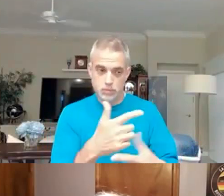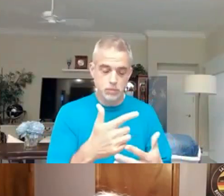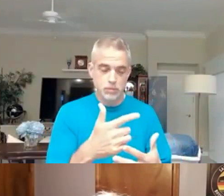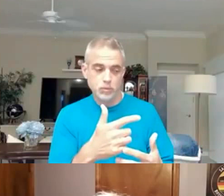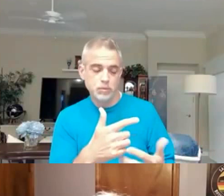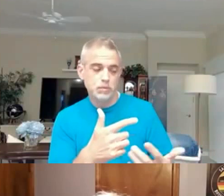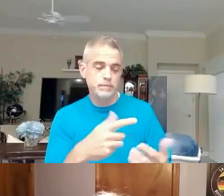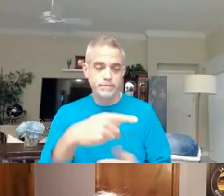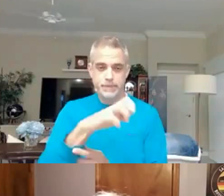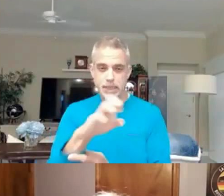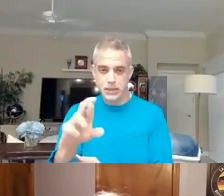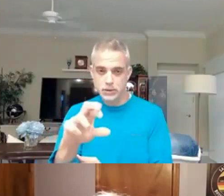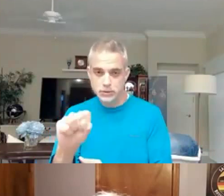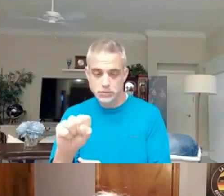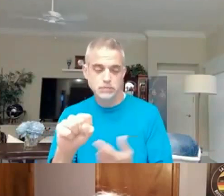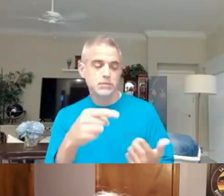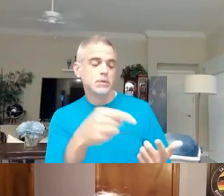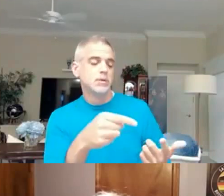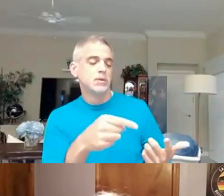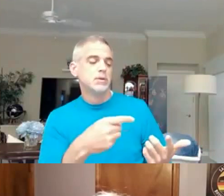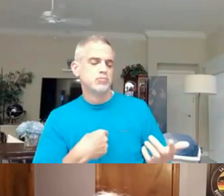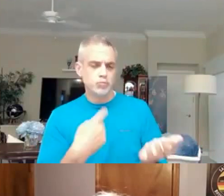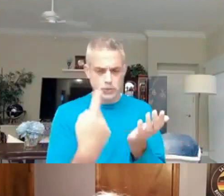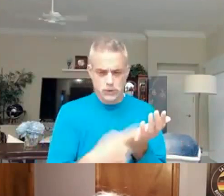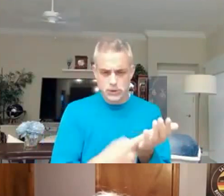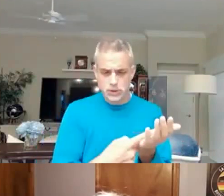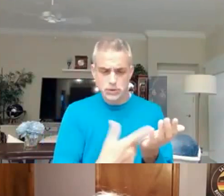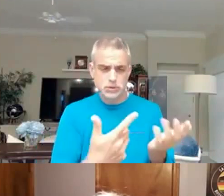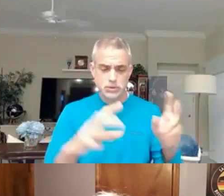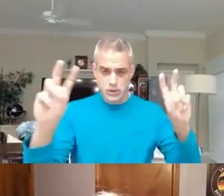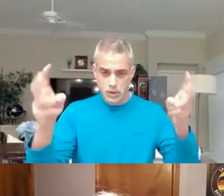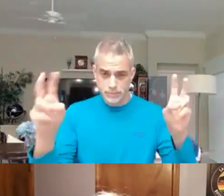co-workers, other peers.